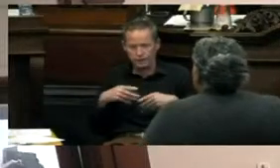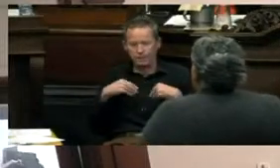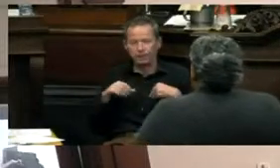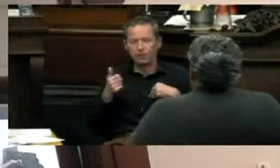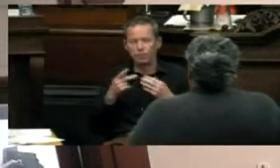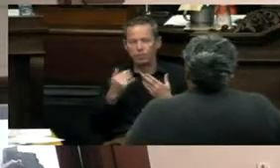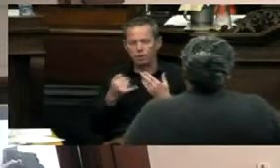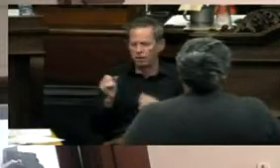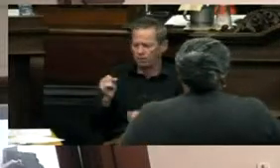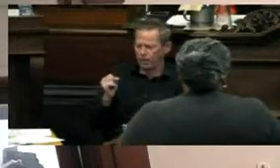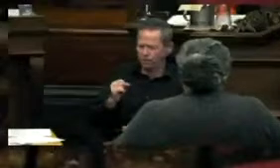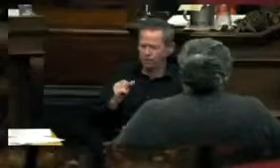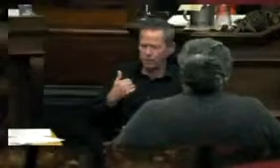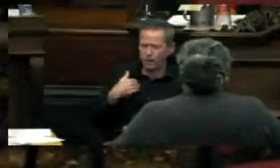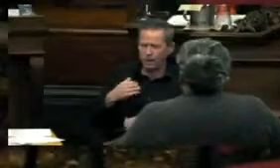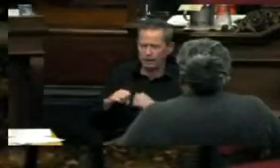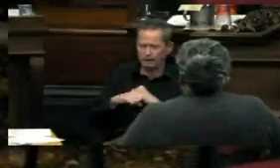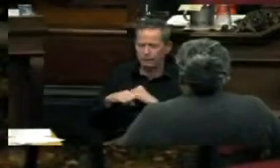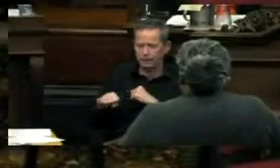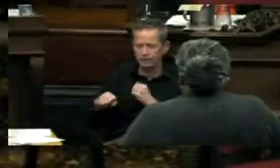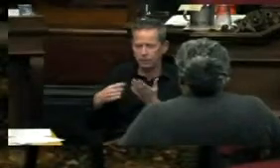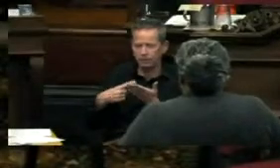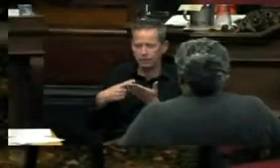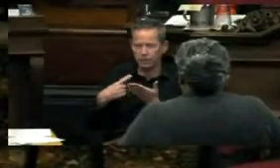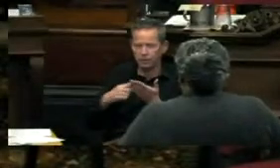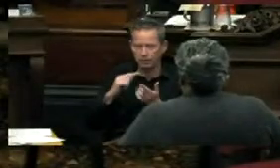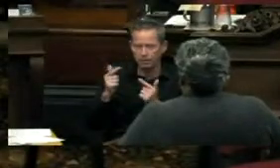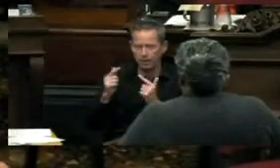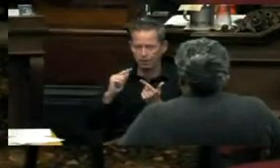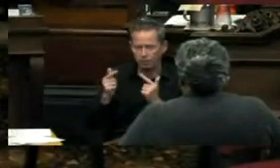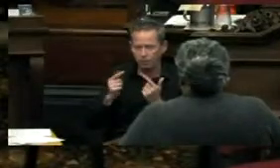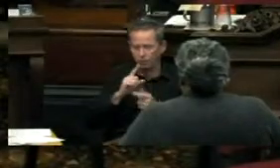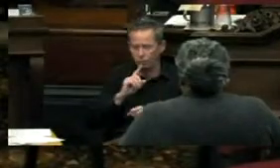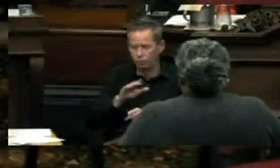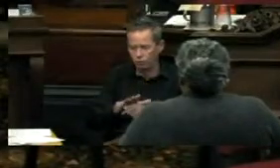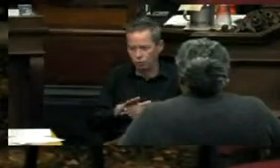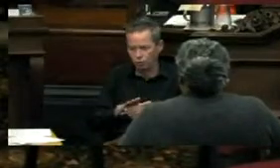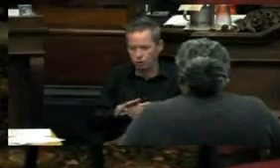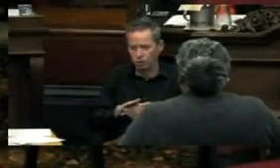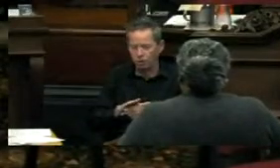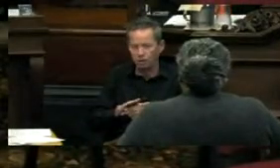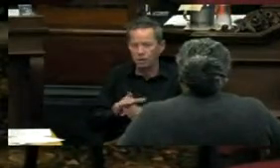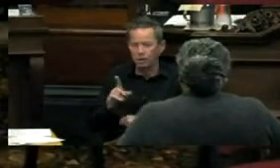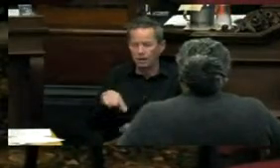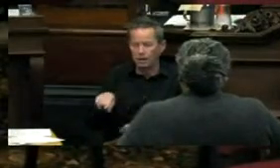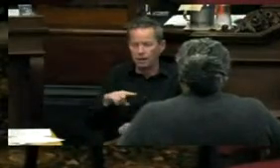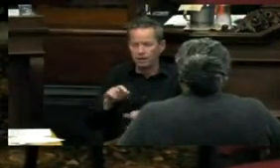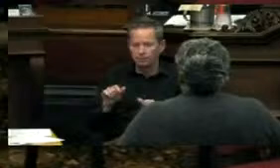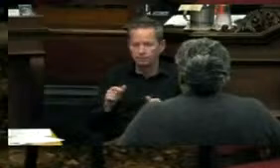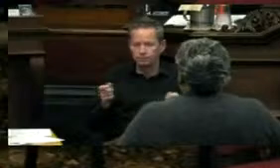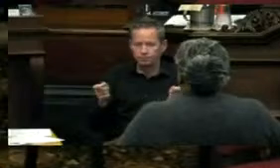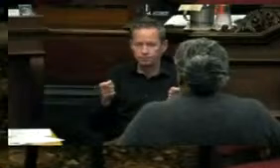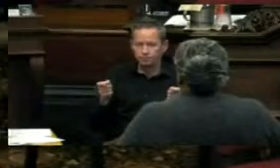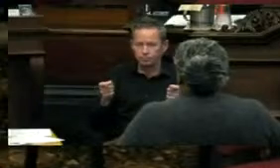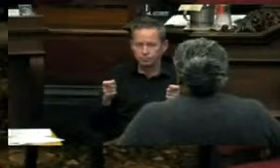bandwidth to take on another large project like this? I do again, we had extensive